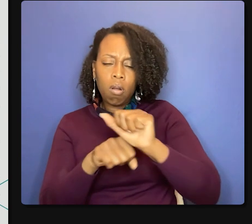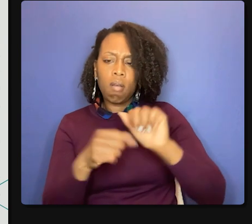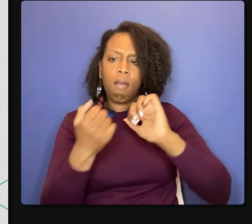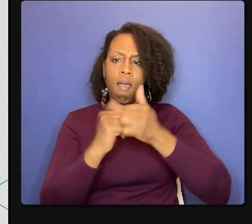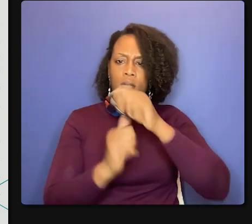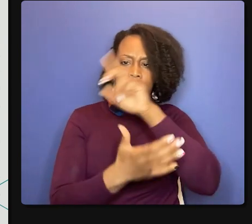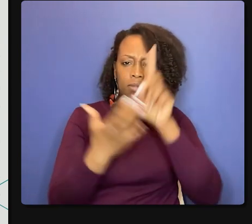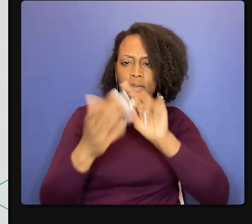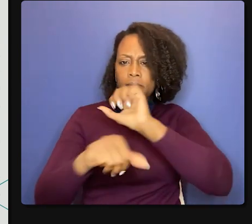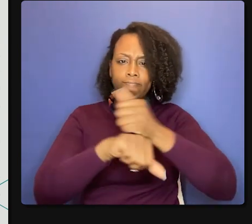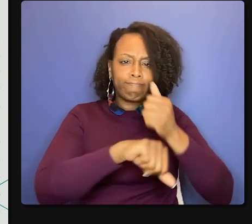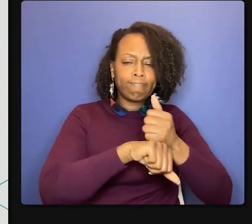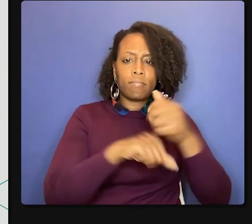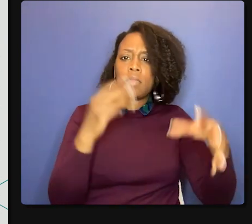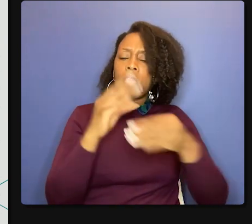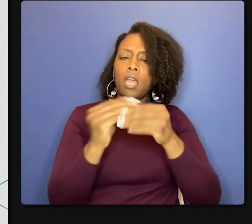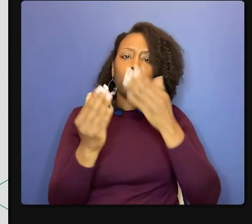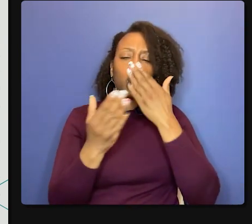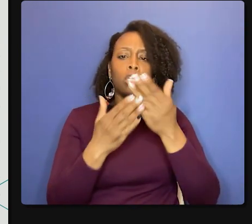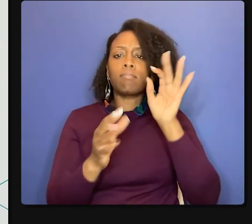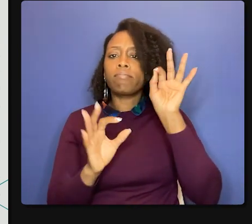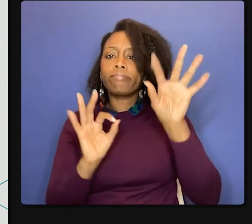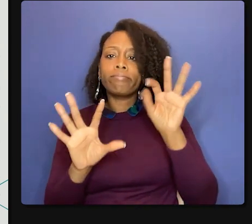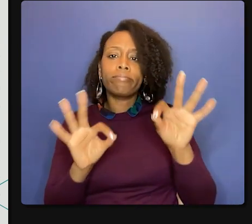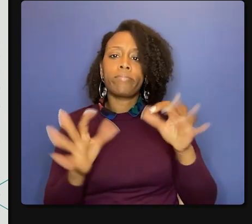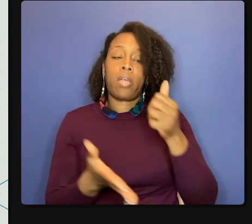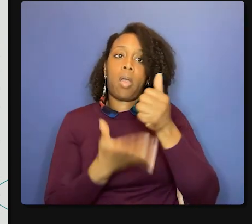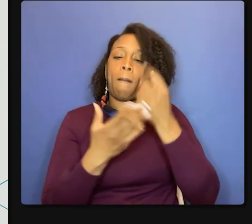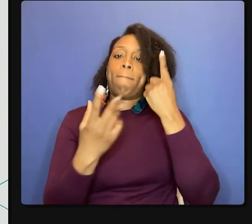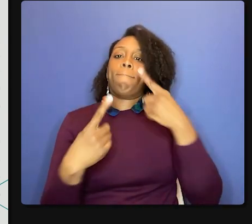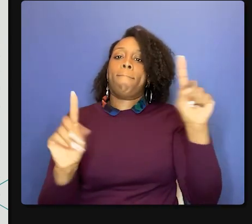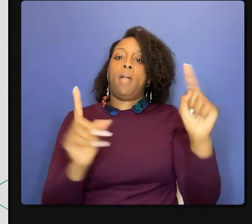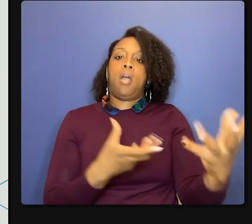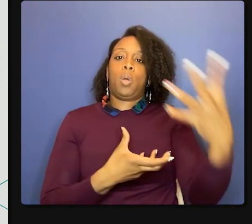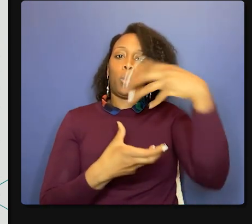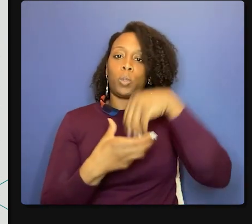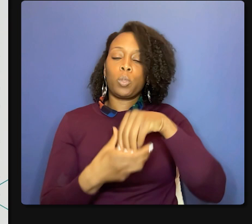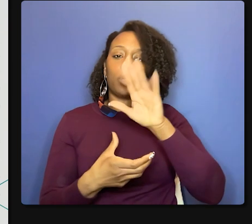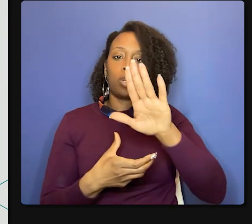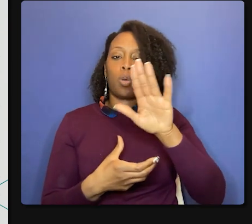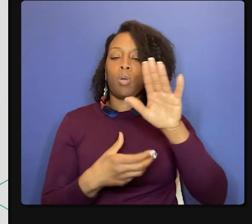some of its inner workings touching on the architecture. And I'll give you some good developer tips